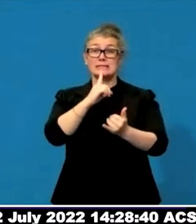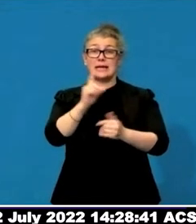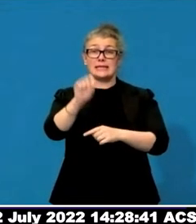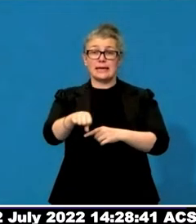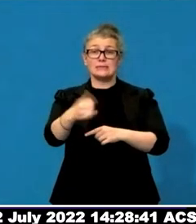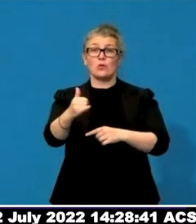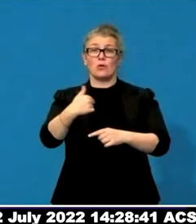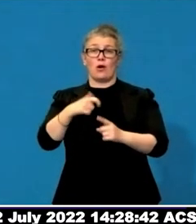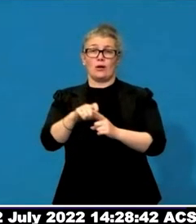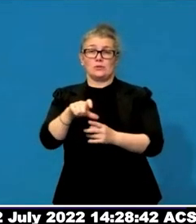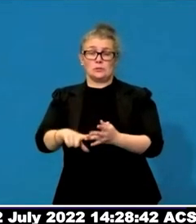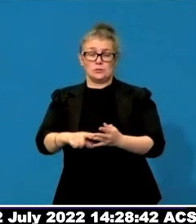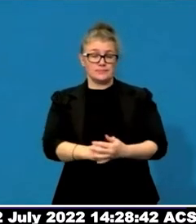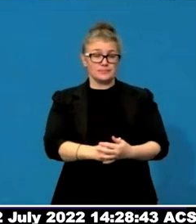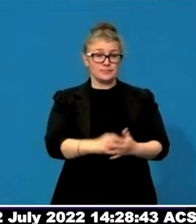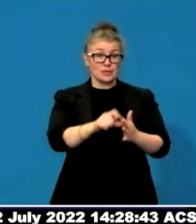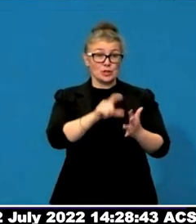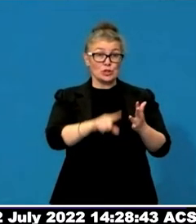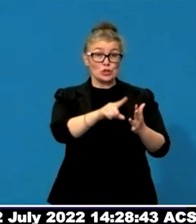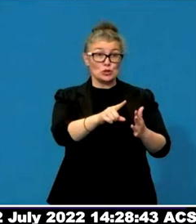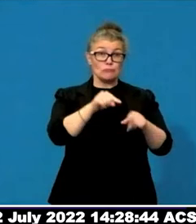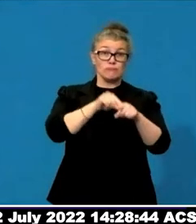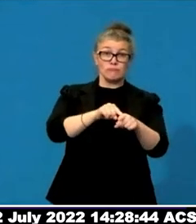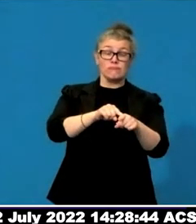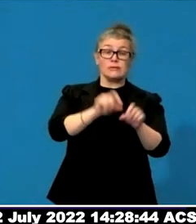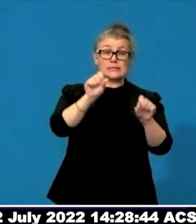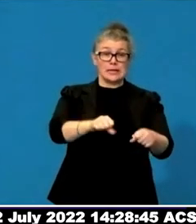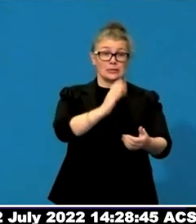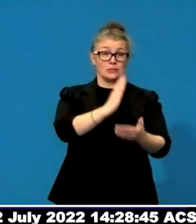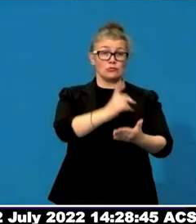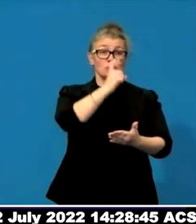Do you swear by Almighty God that the evidence which you shall give